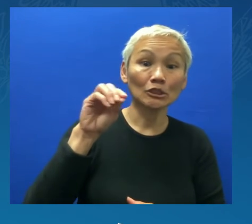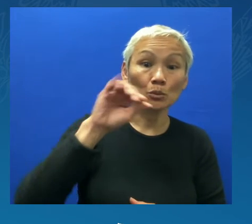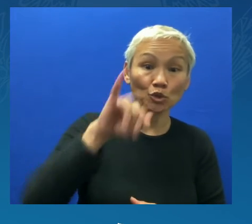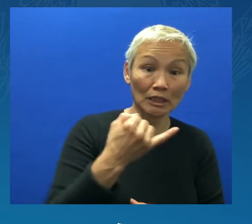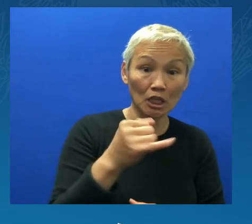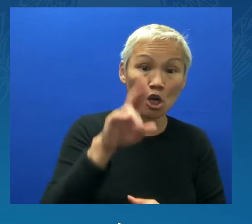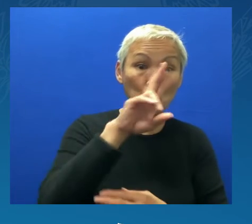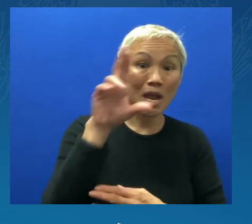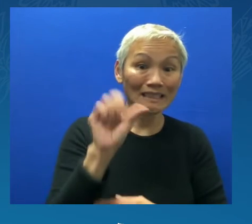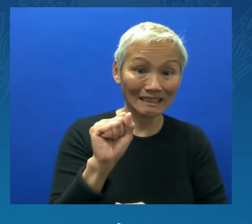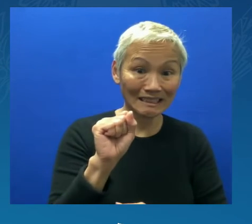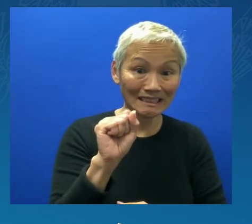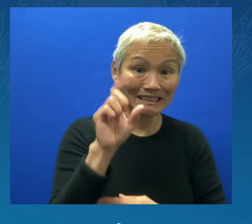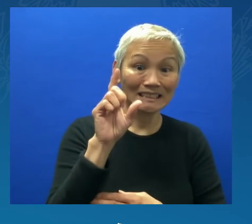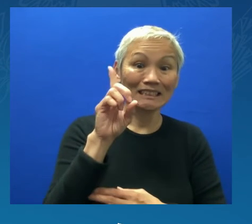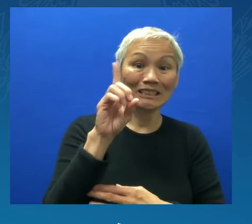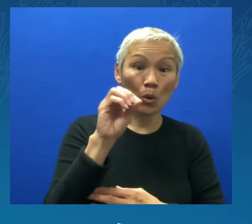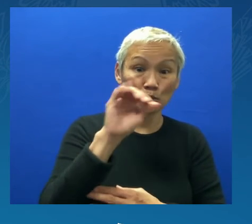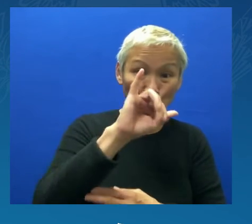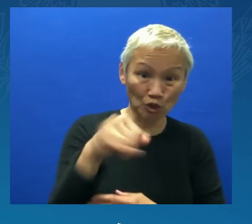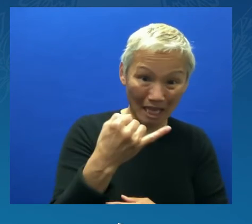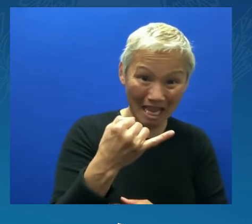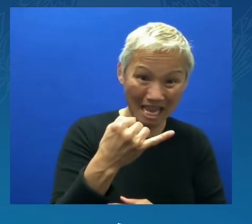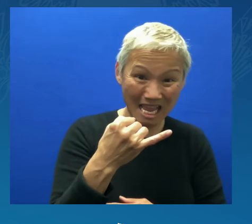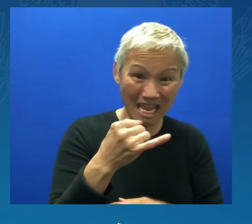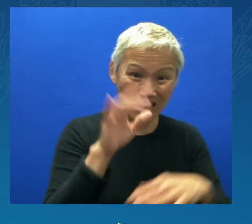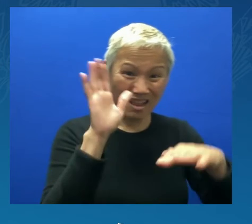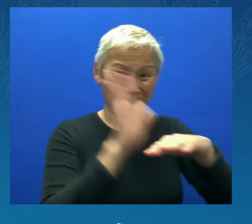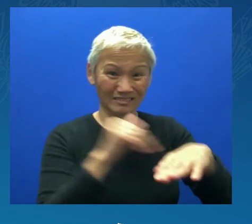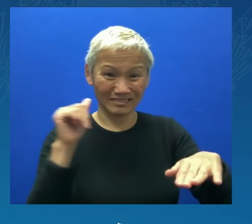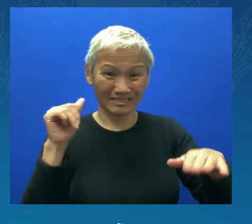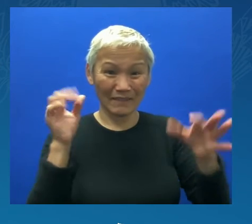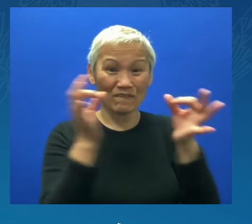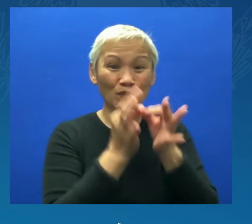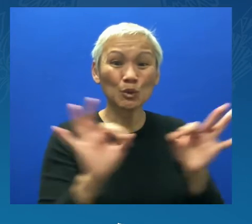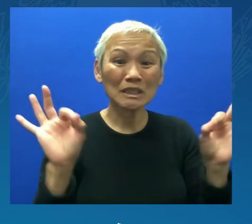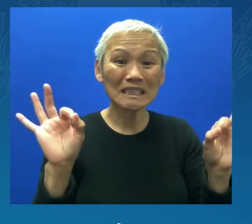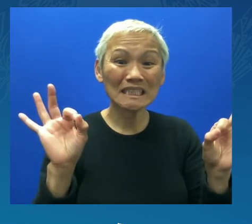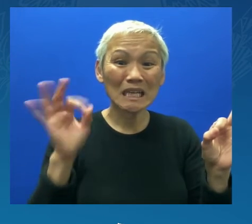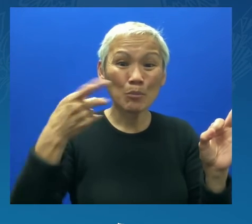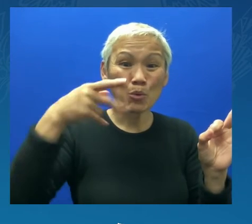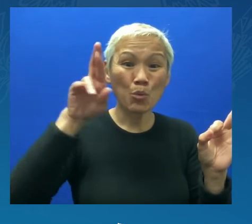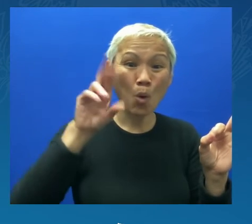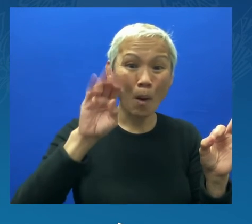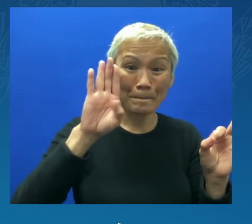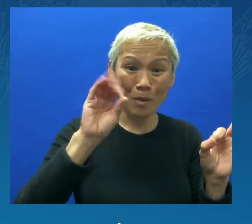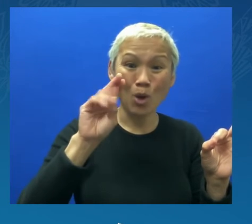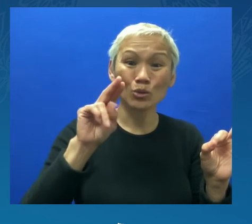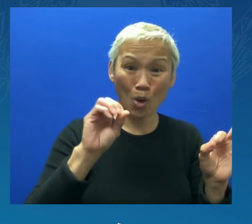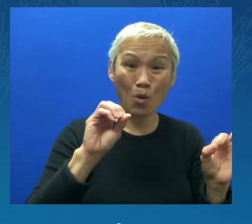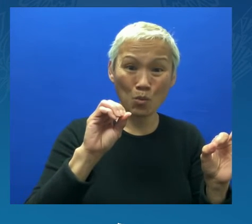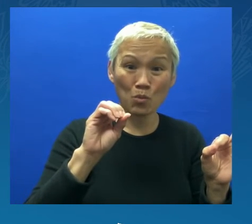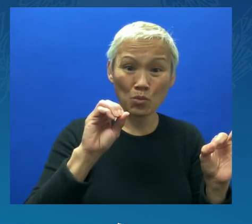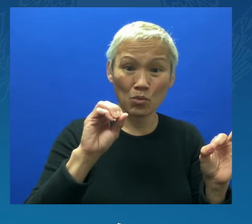is convening pro bono legal services, free legal services. Because in the midst of the confusion,